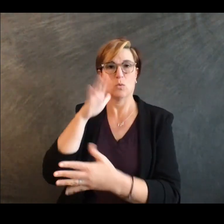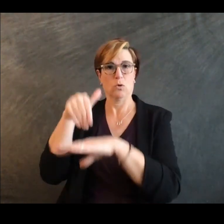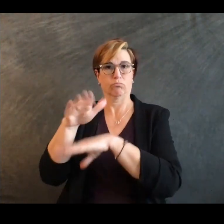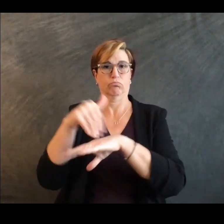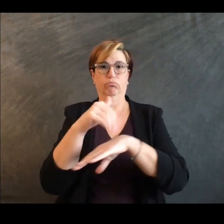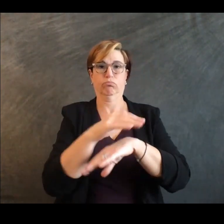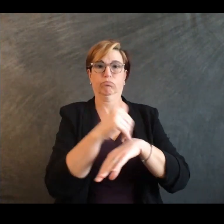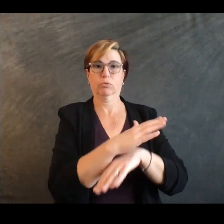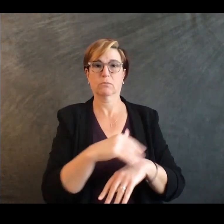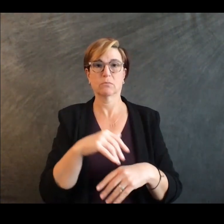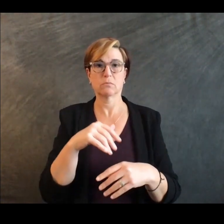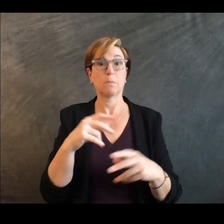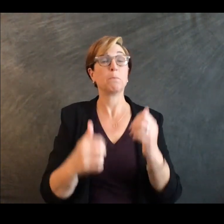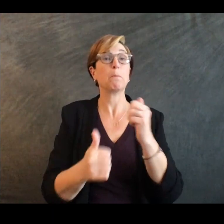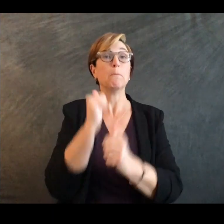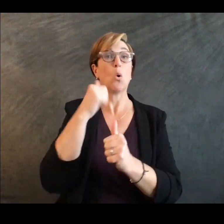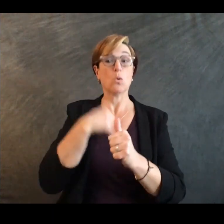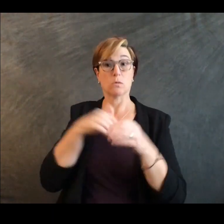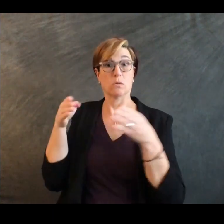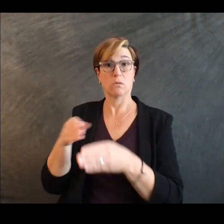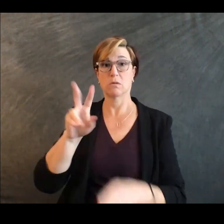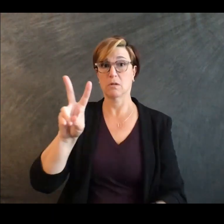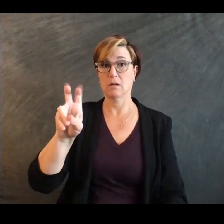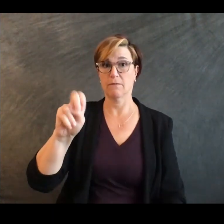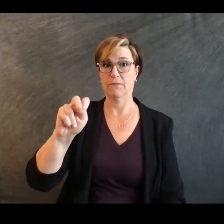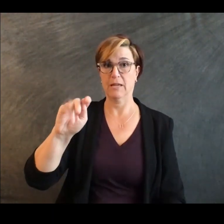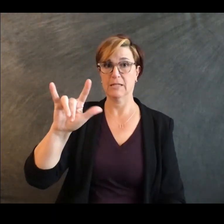ventilators we're actually getting some two ladies back as you know the state of